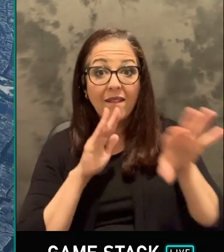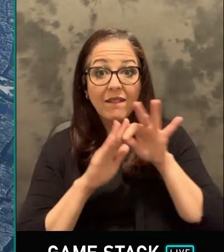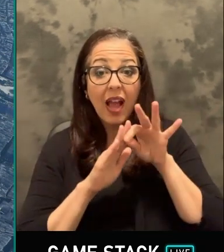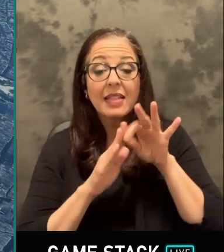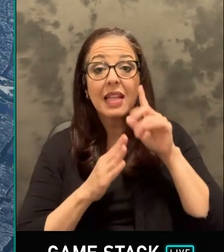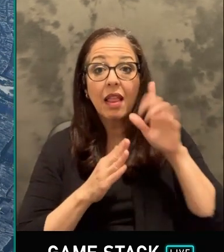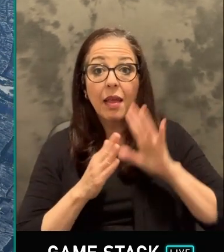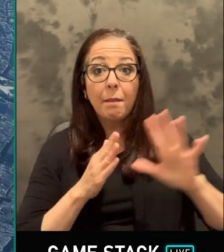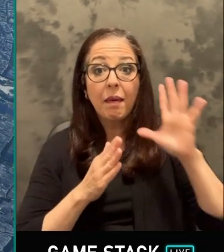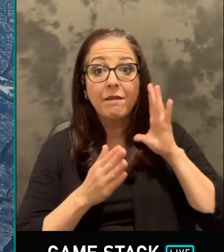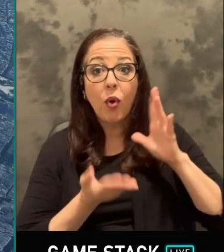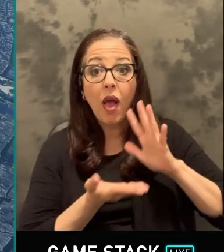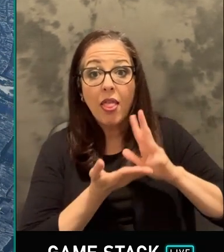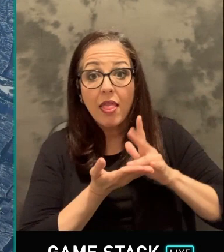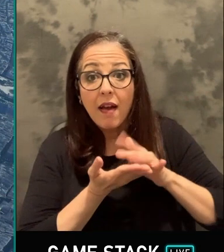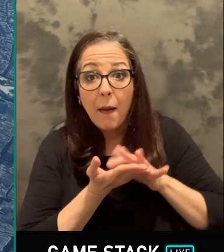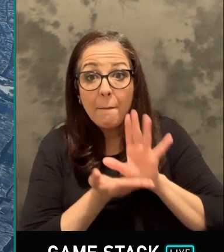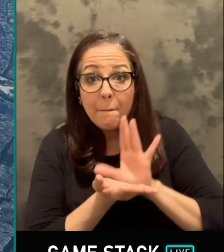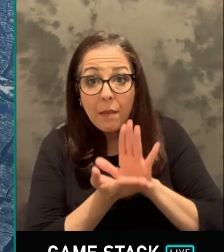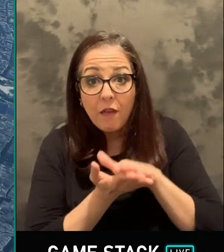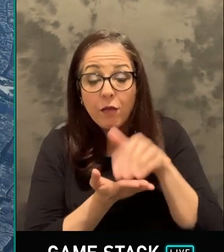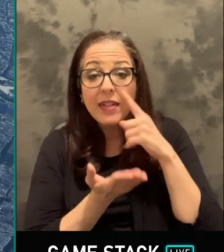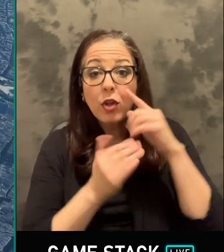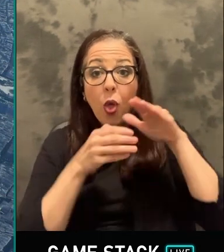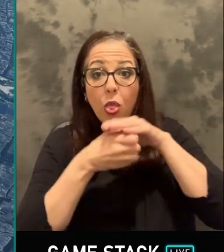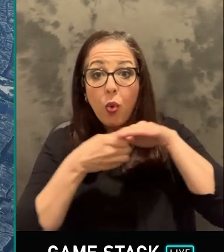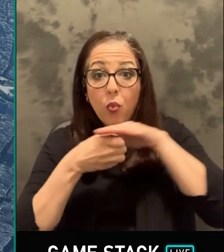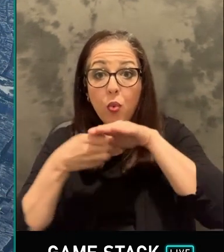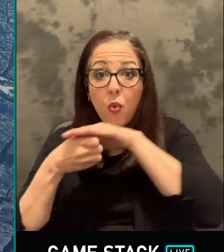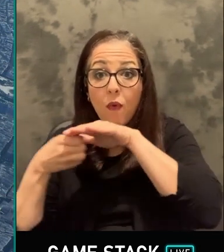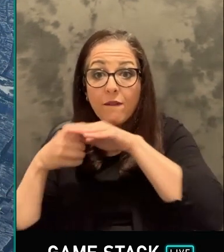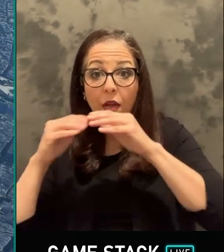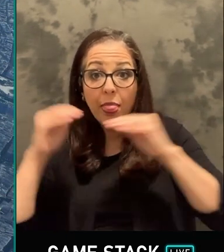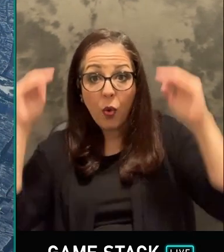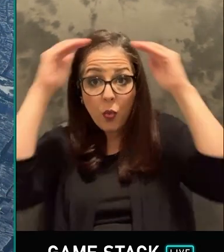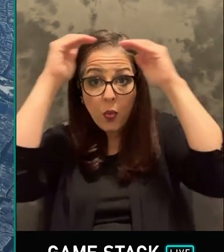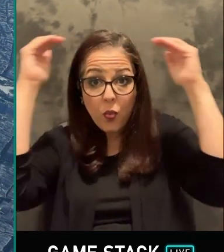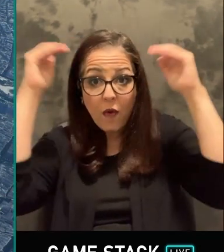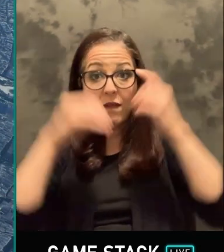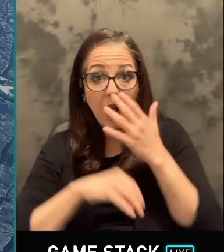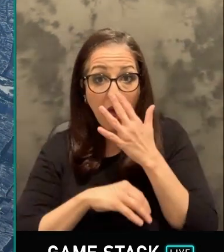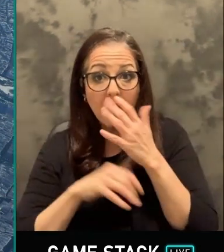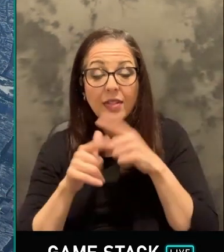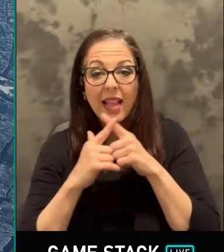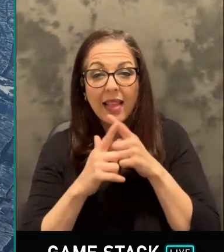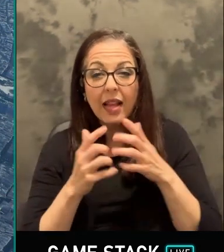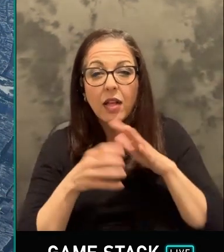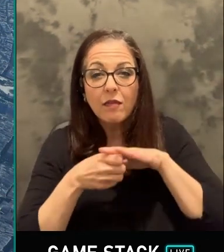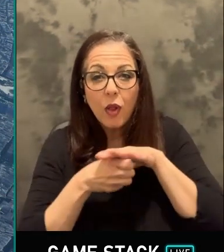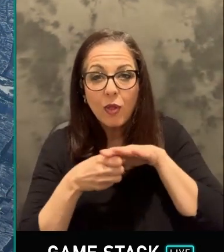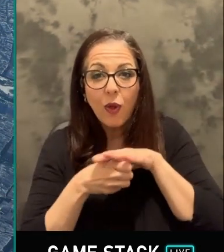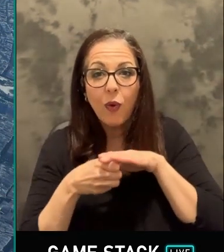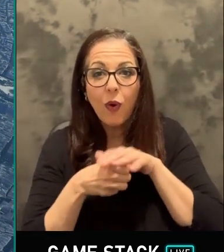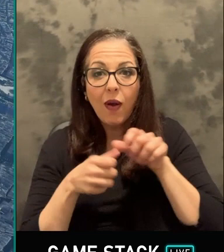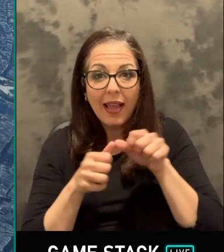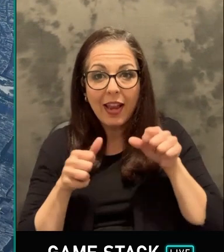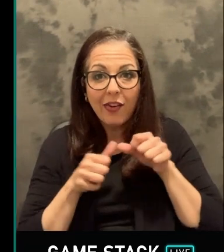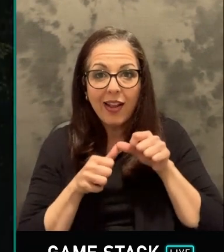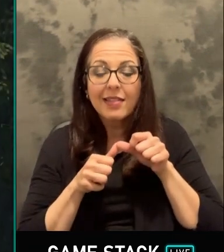the height, the roof color and types, and merge all these informations with local specificities. Like for trees and the vegetation,